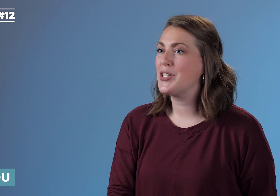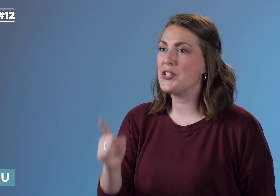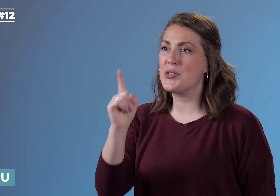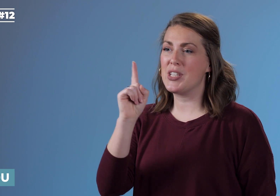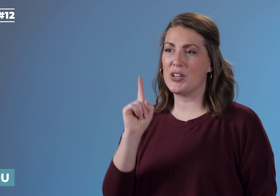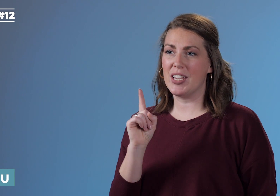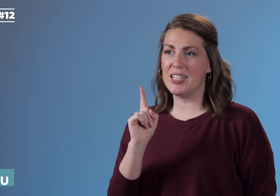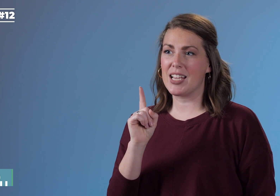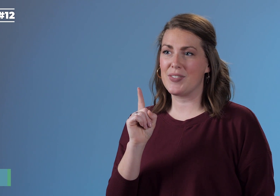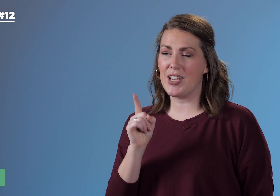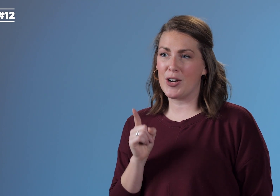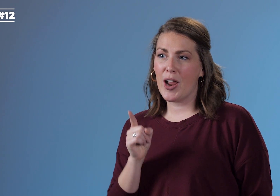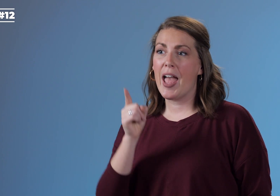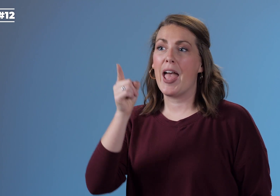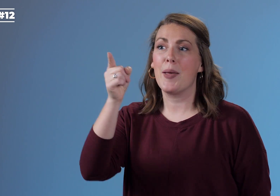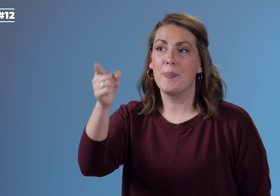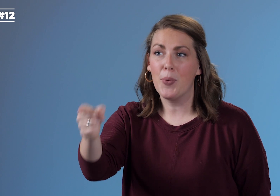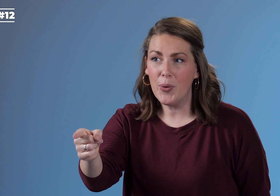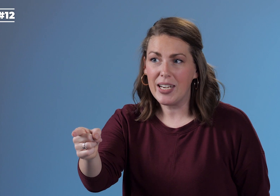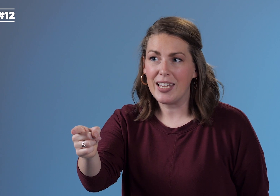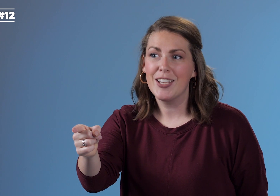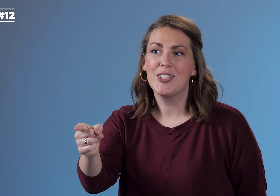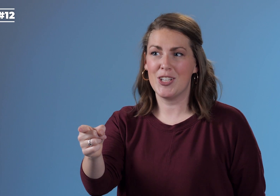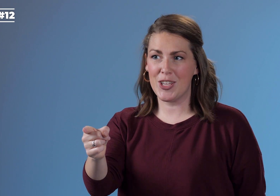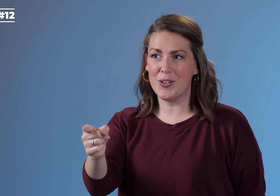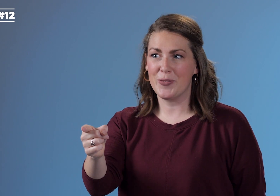you're using your index finger and pointing to you 'you.'